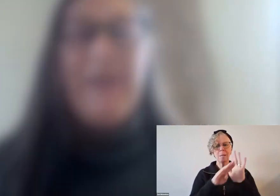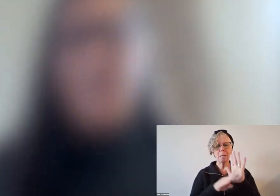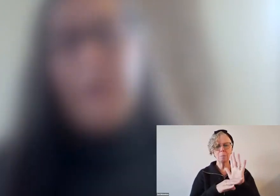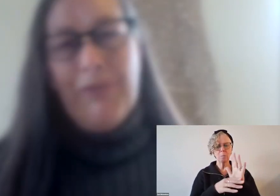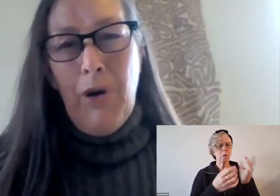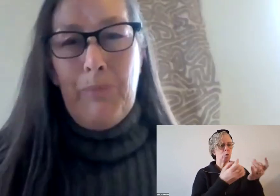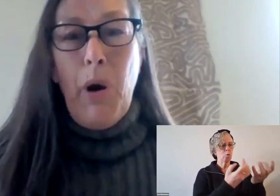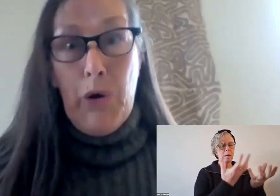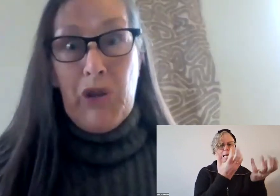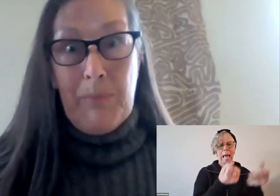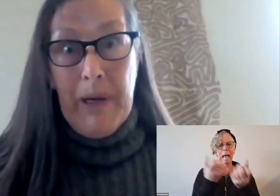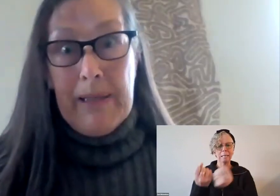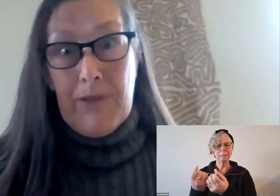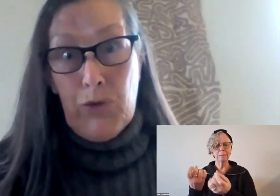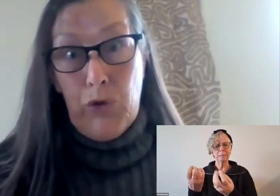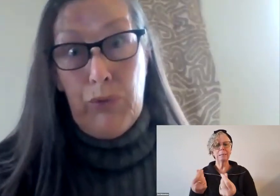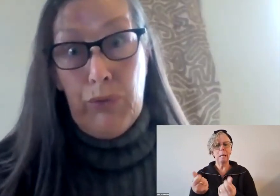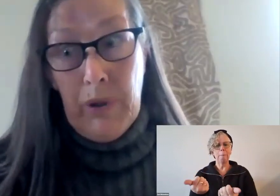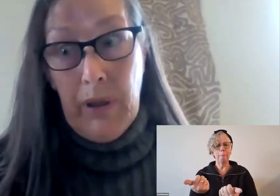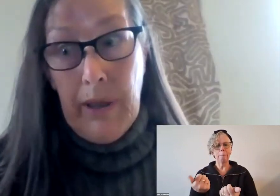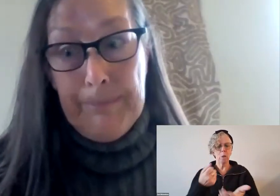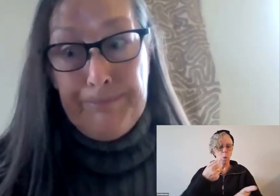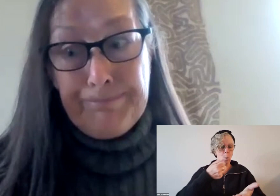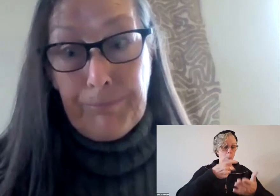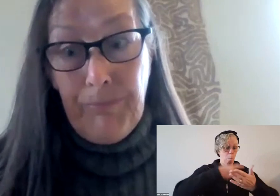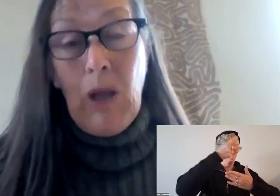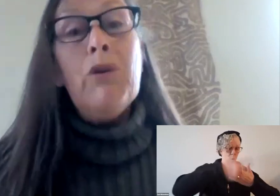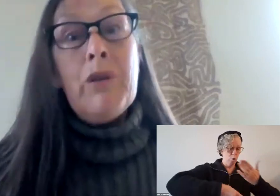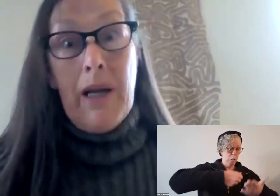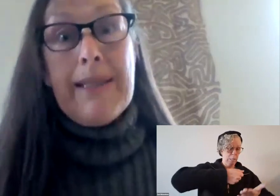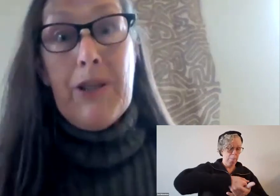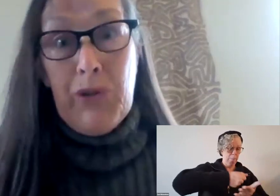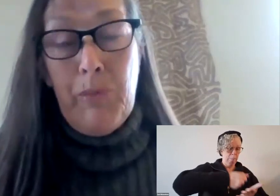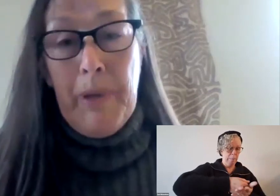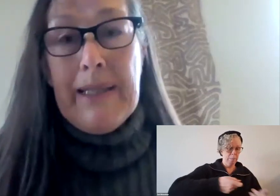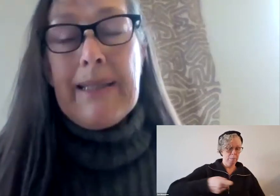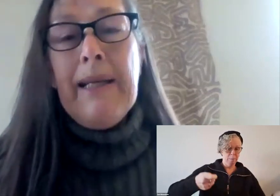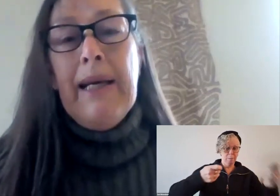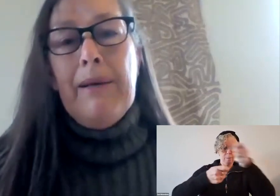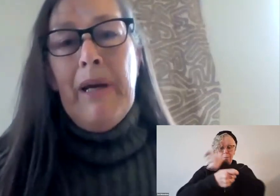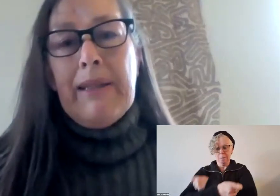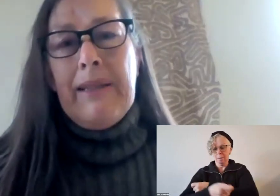Moving from project-based to organisational-based meant